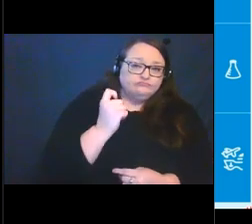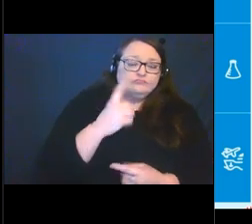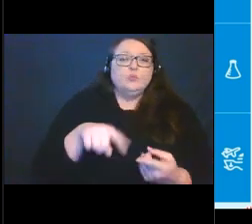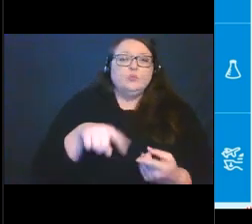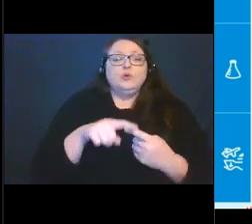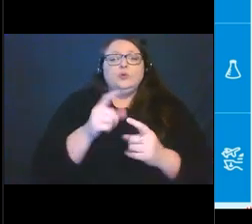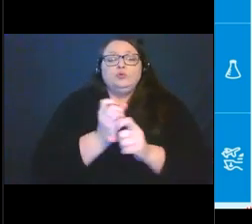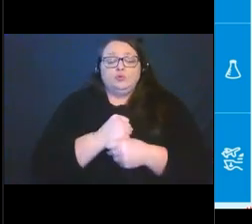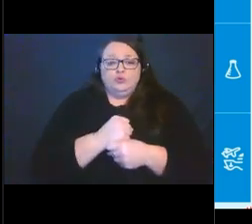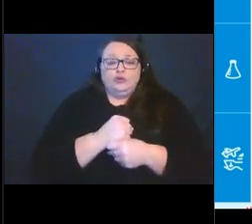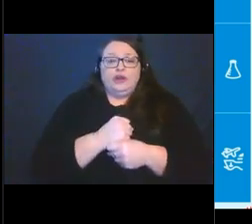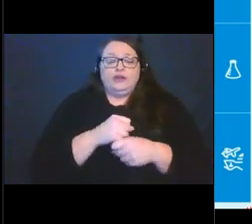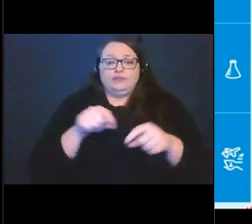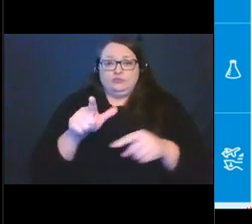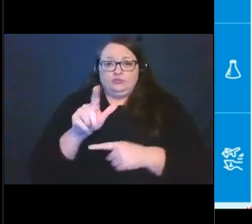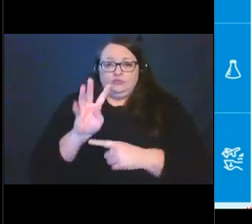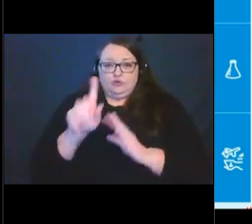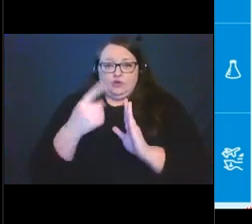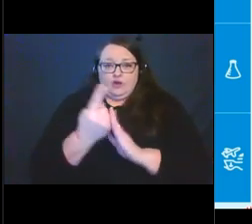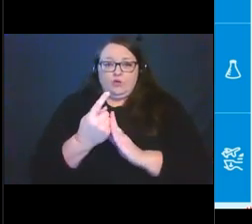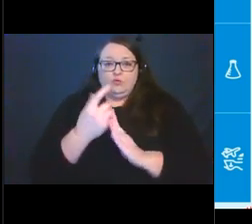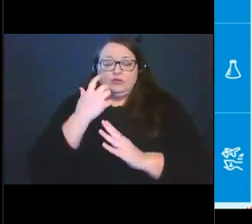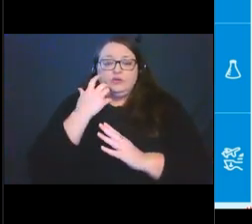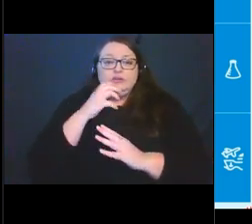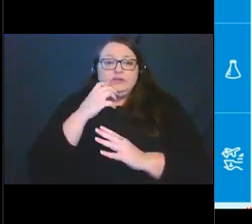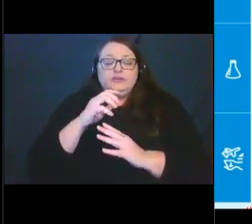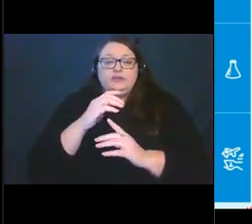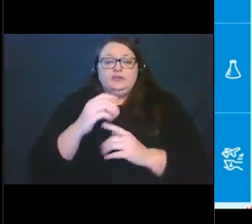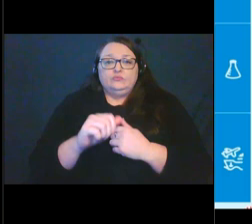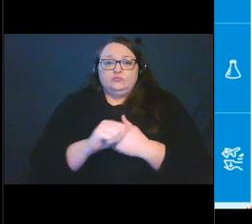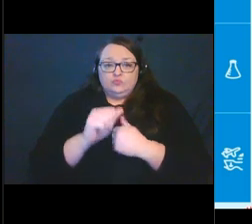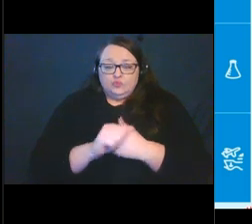we leverage differing contribution weights from the three inputs to help better approximate